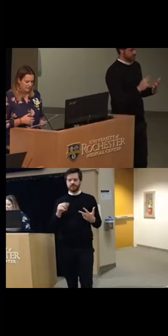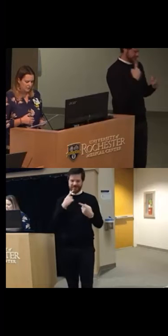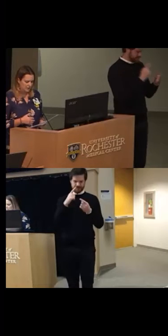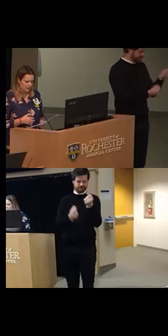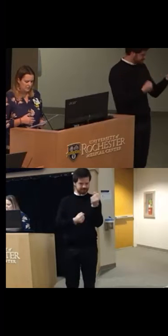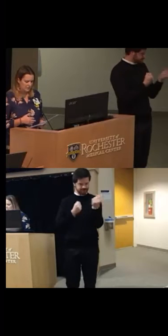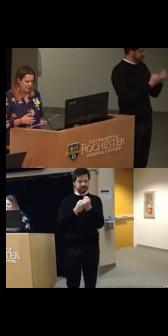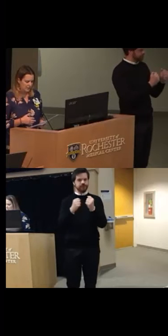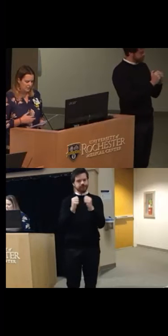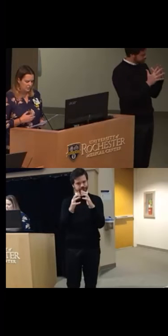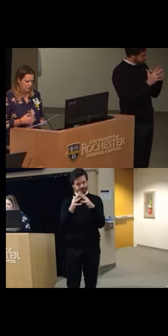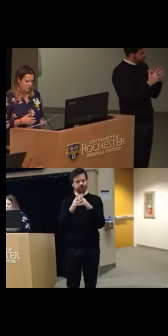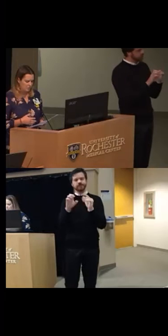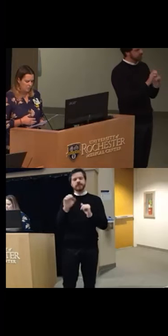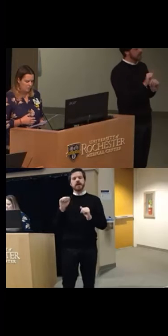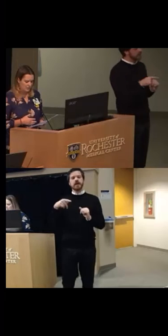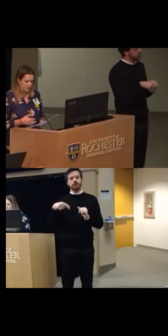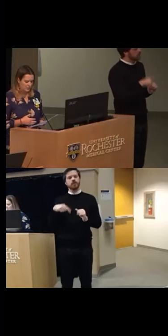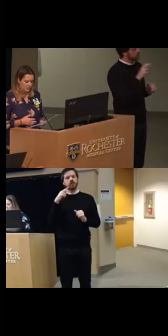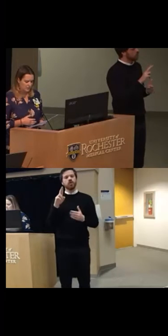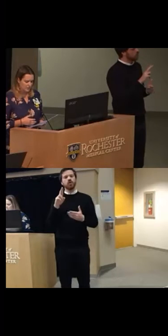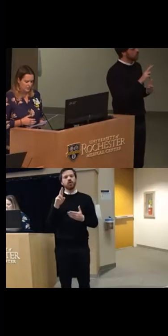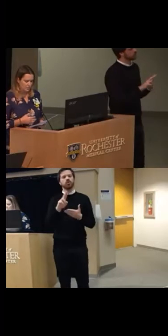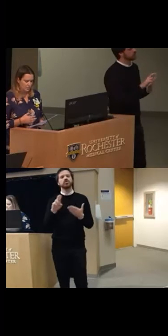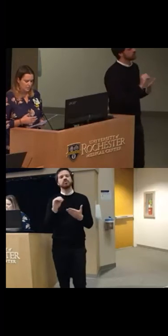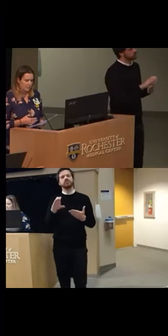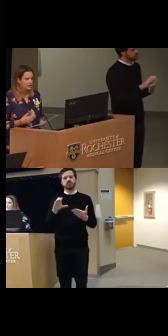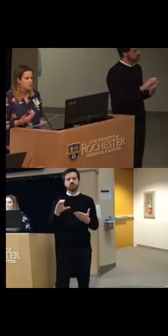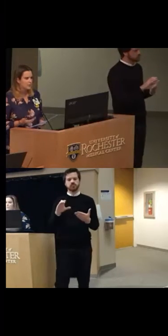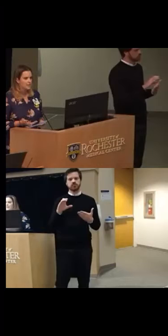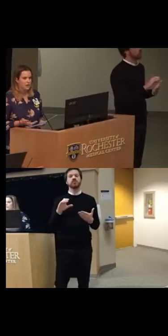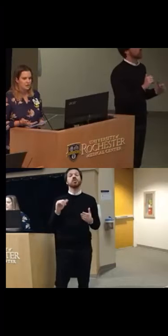for the creation of an EAP at Strong Memorial Hospital through close collaboration with the HR